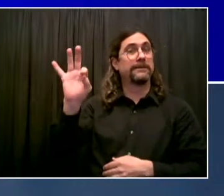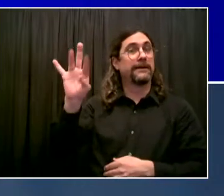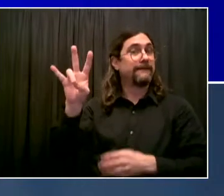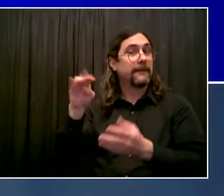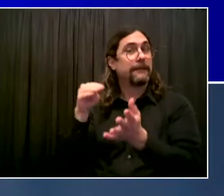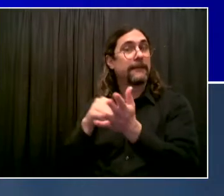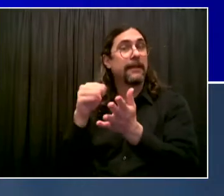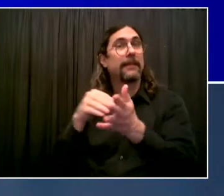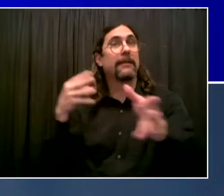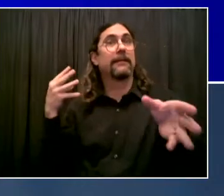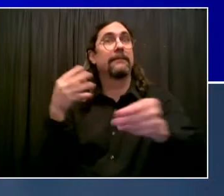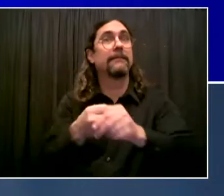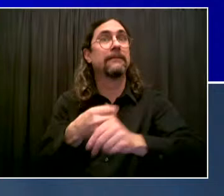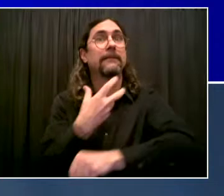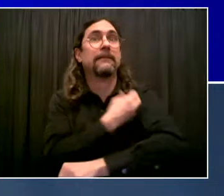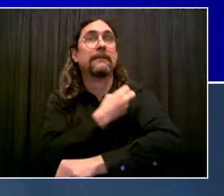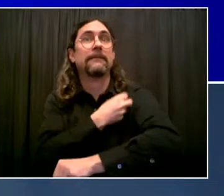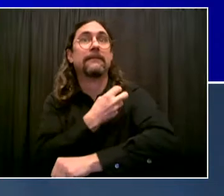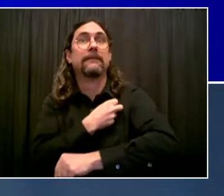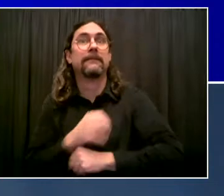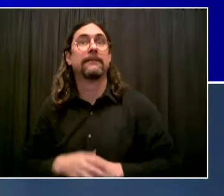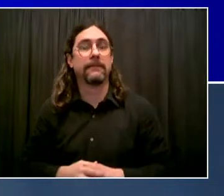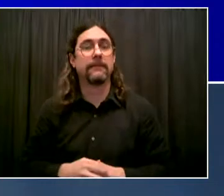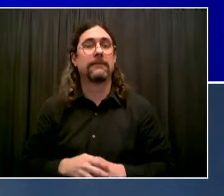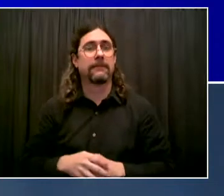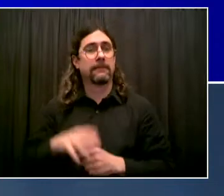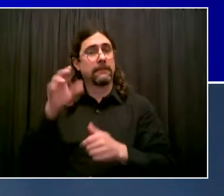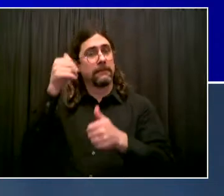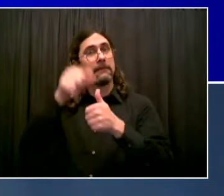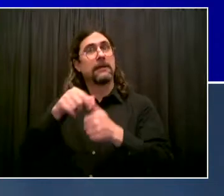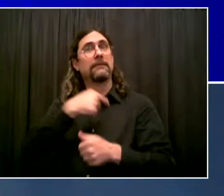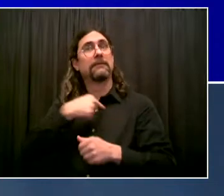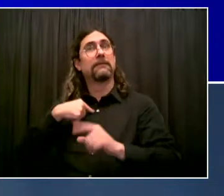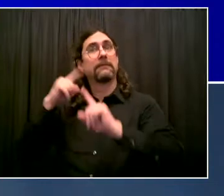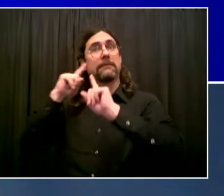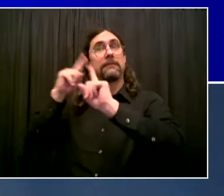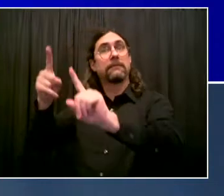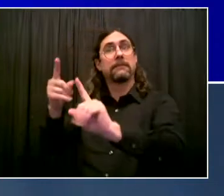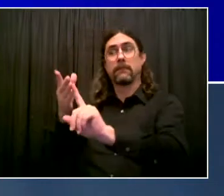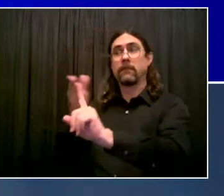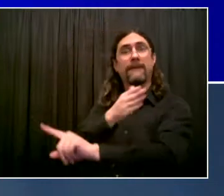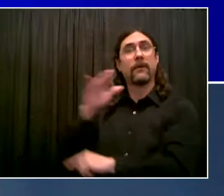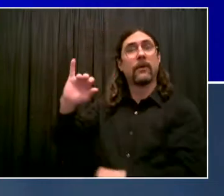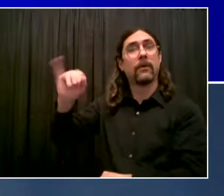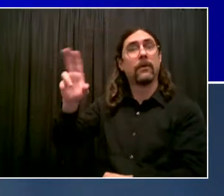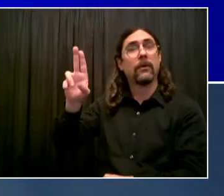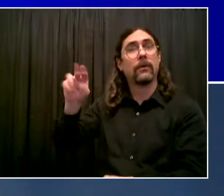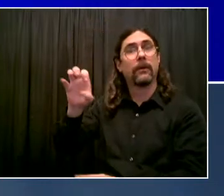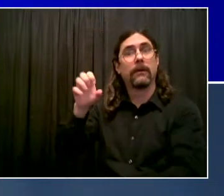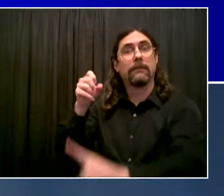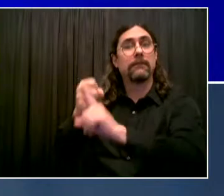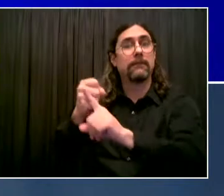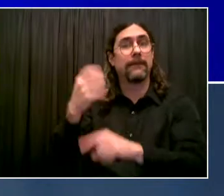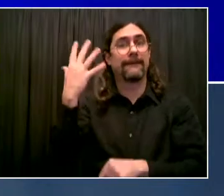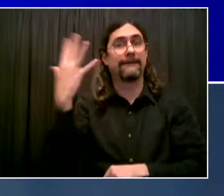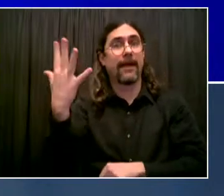VACCINATIONS. GREAT PROGRESS,